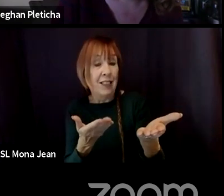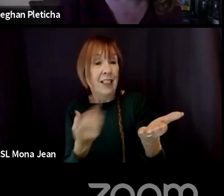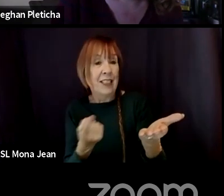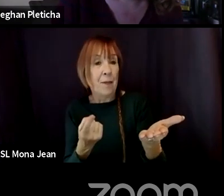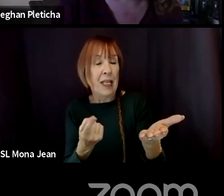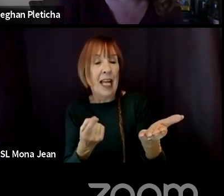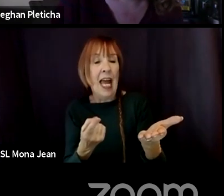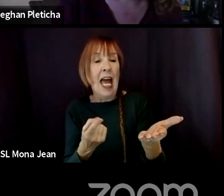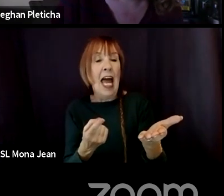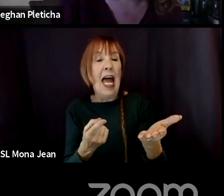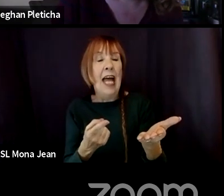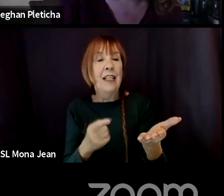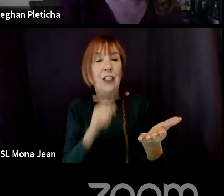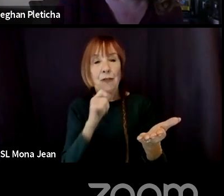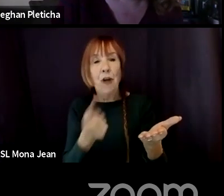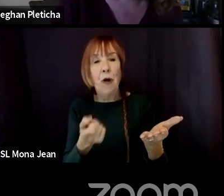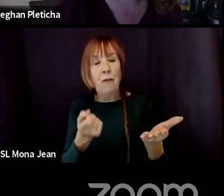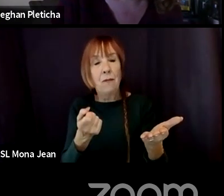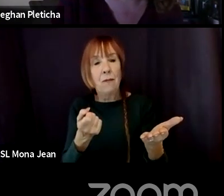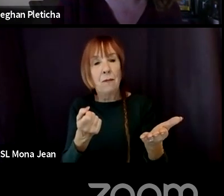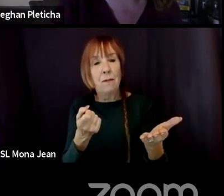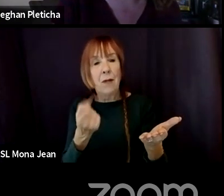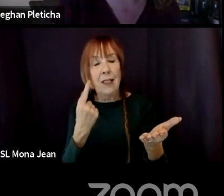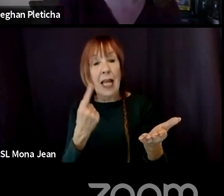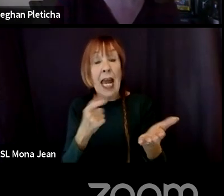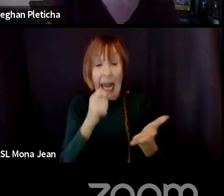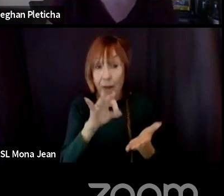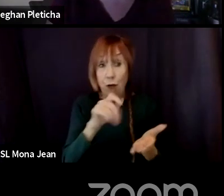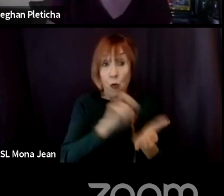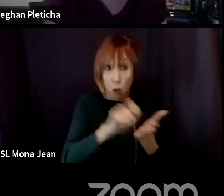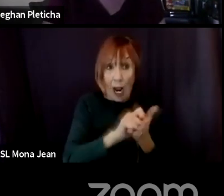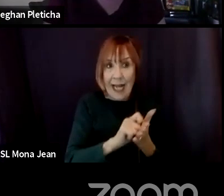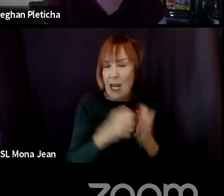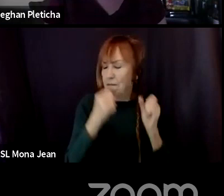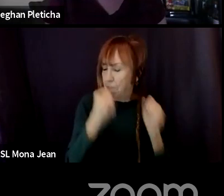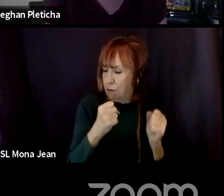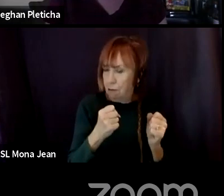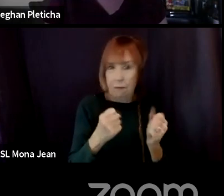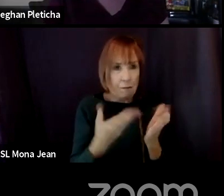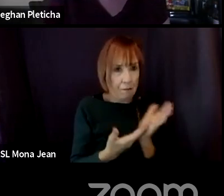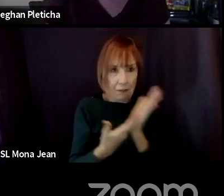a really amazing thing will get you in the room. Whether that's a staffing meeting